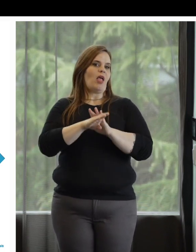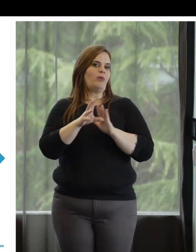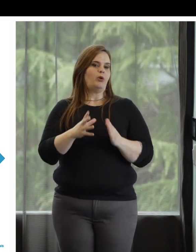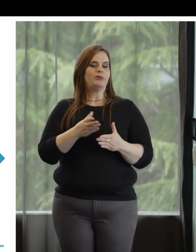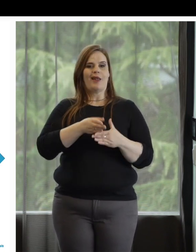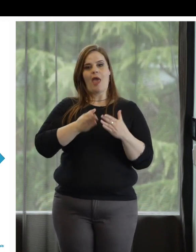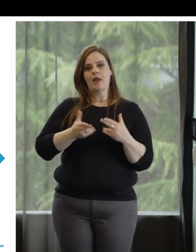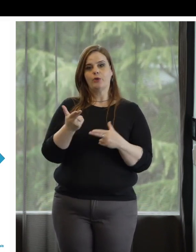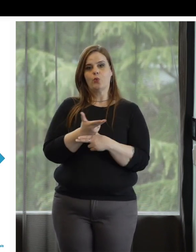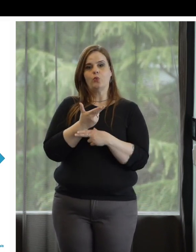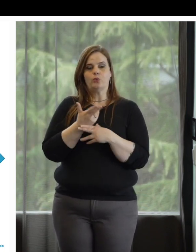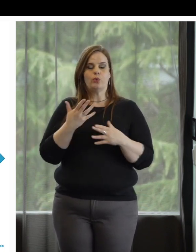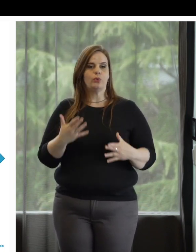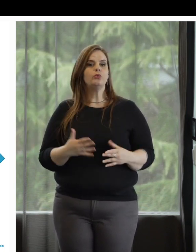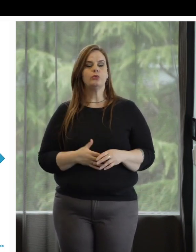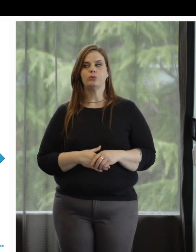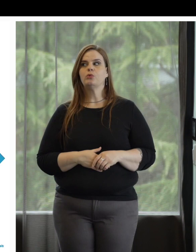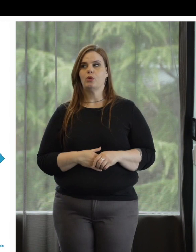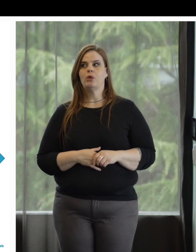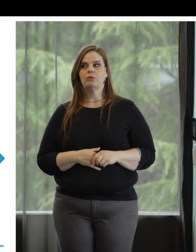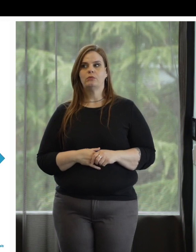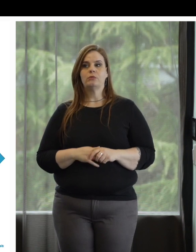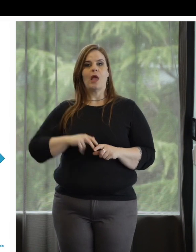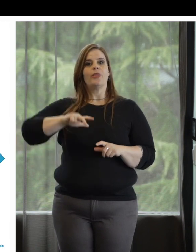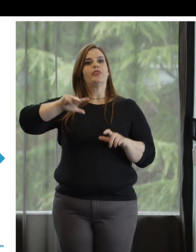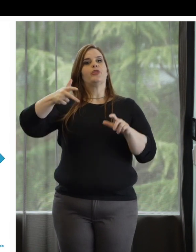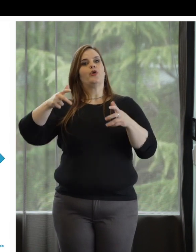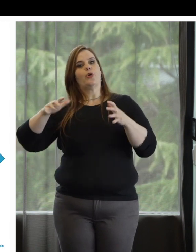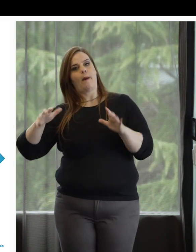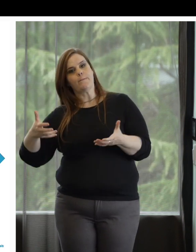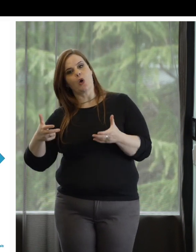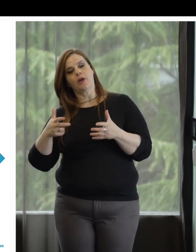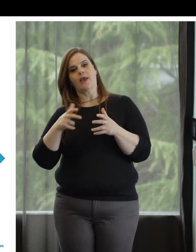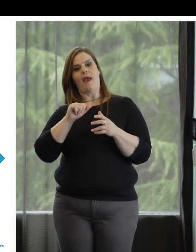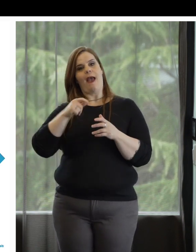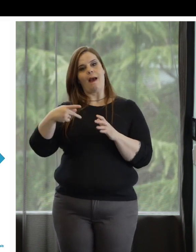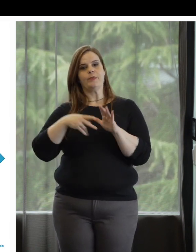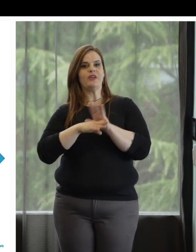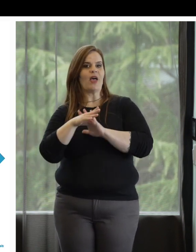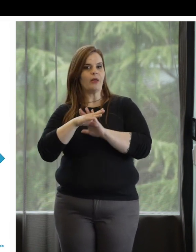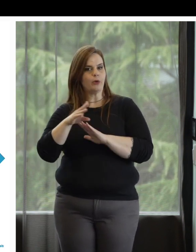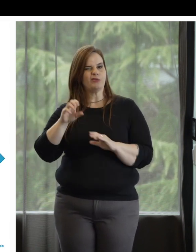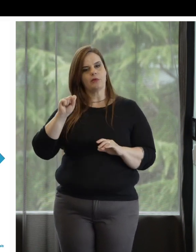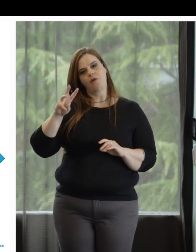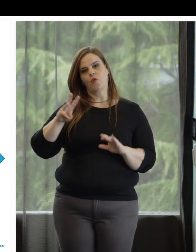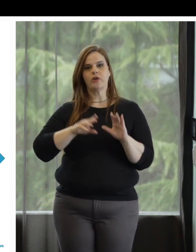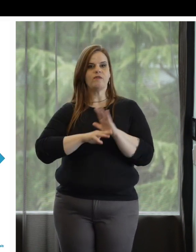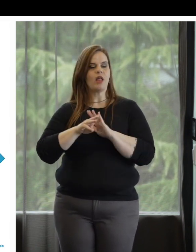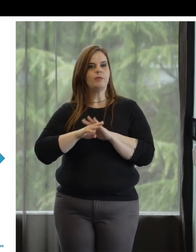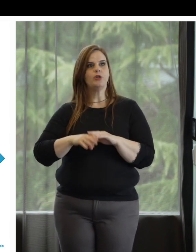third party and application developers. Who should be